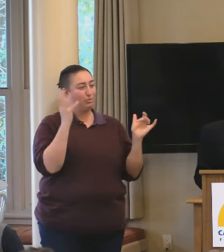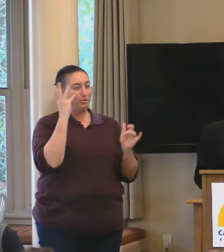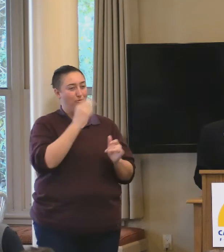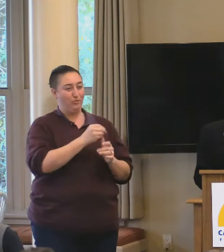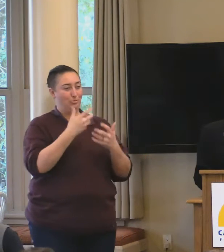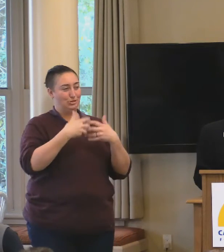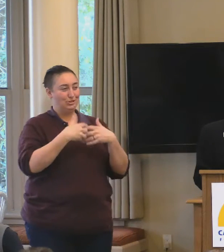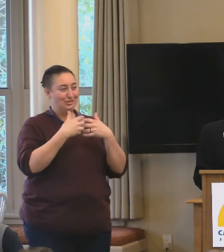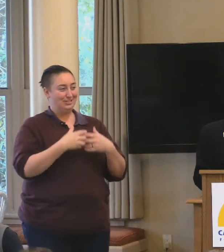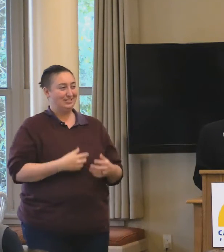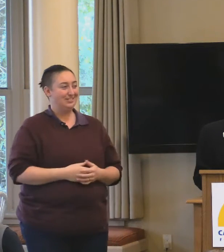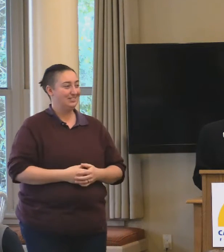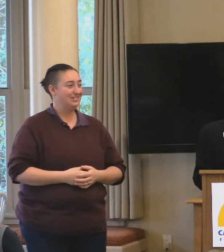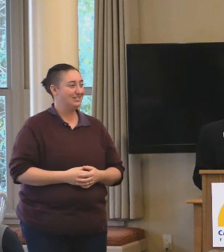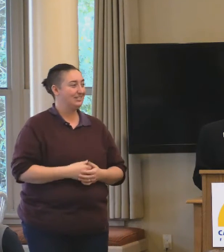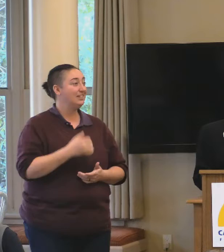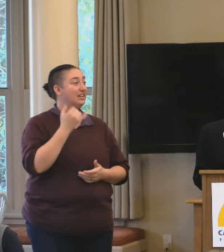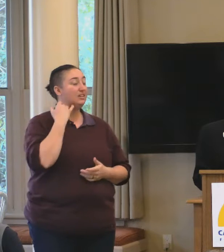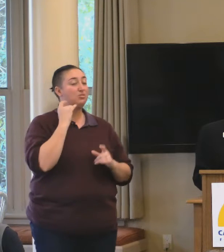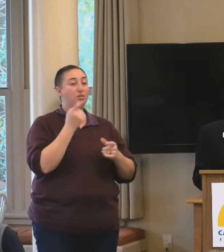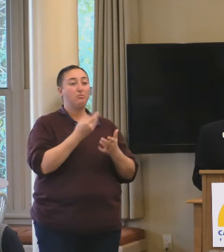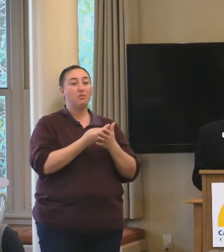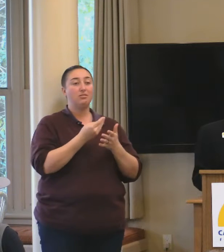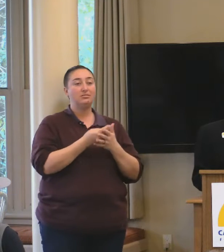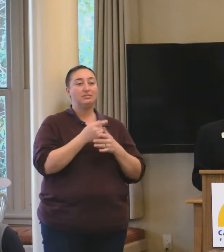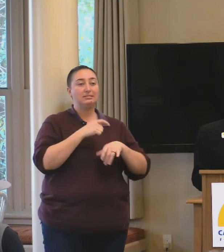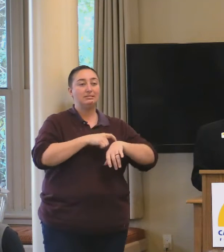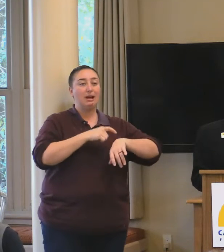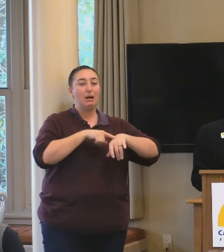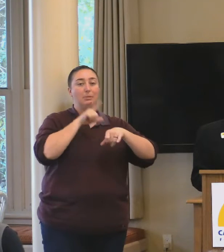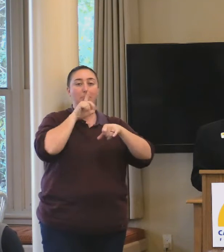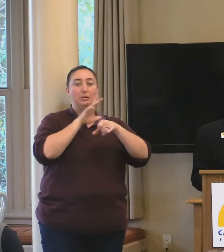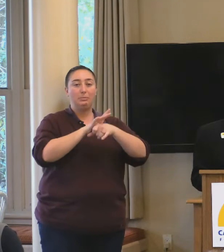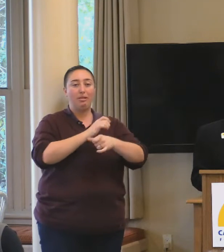Not a loud, smelly, clunky machine but one that whirs, purrs, and shines.